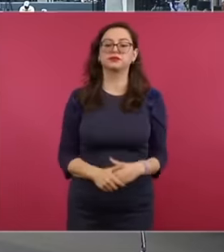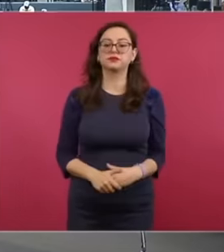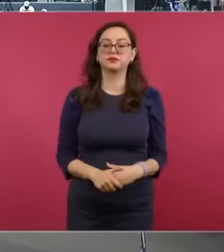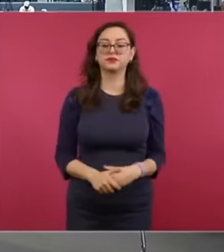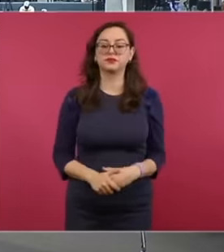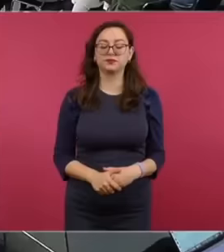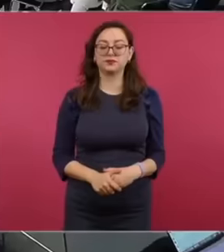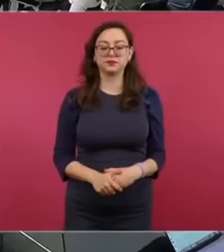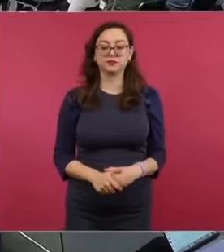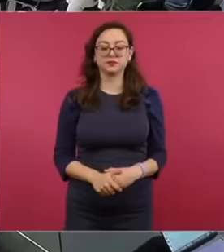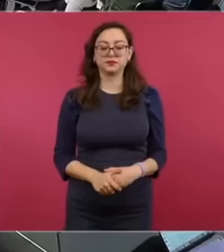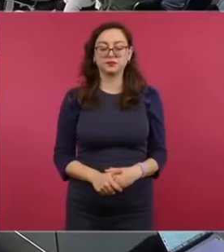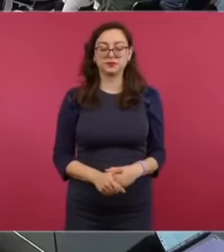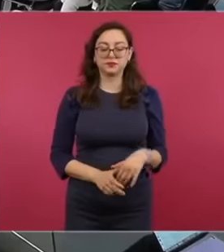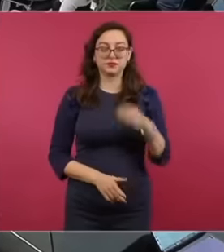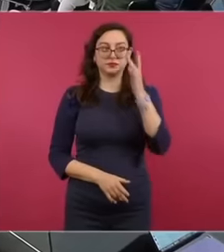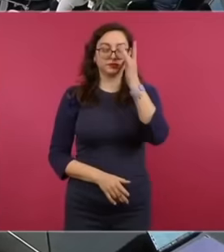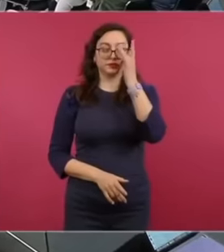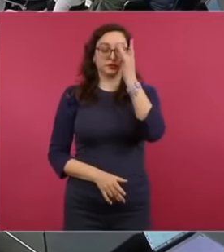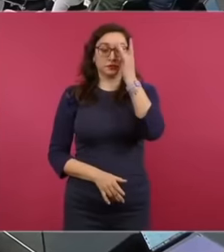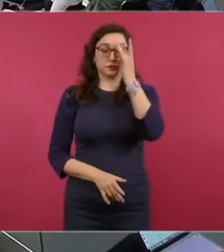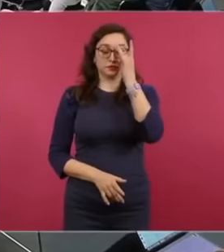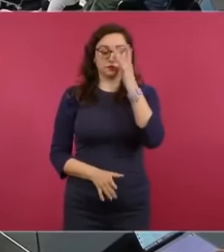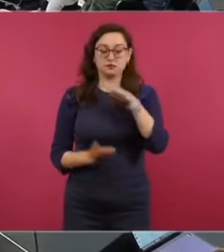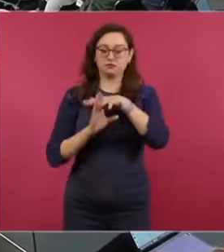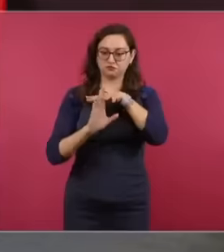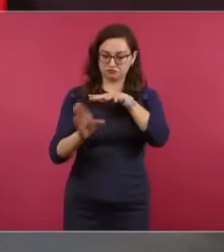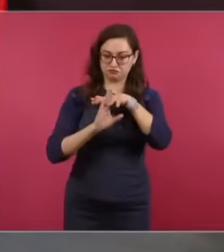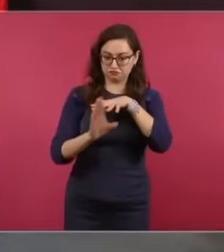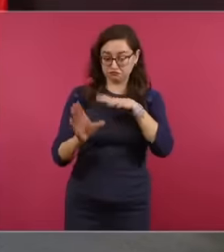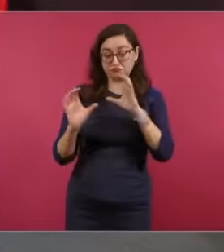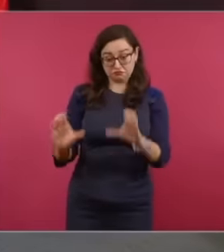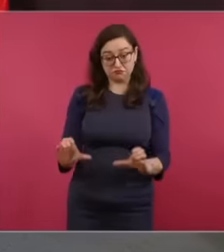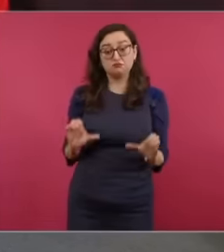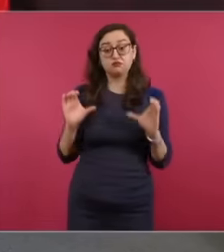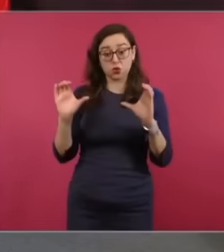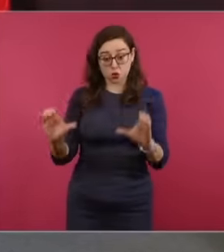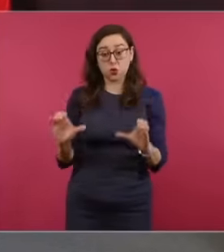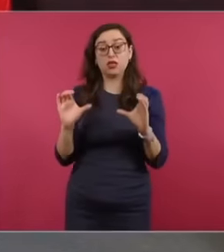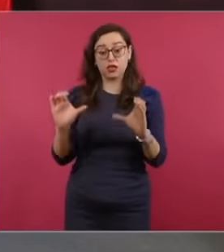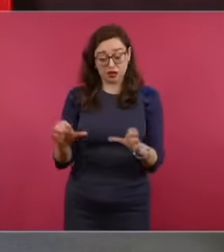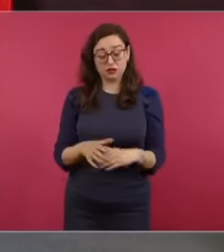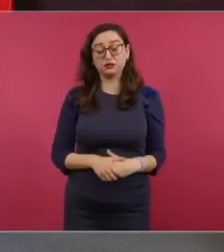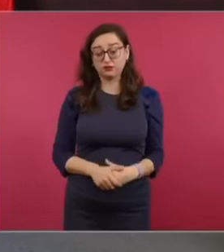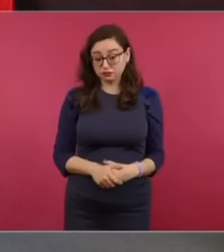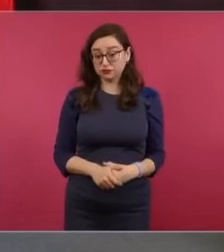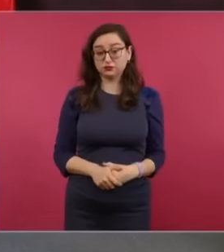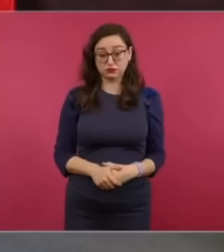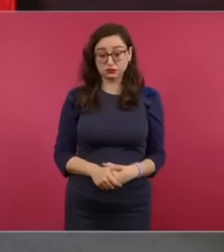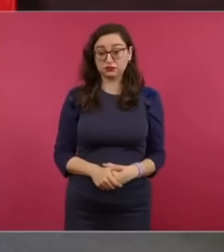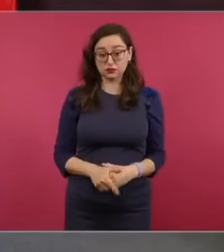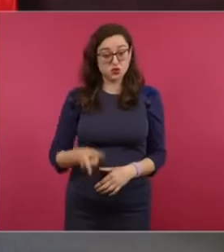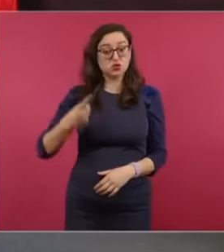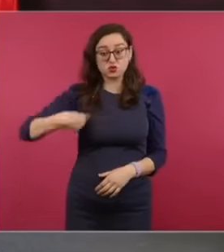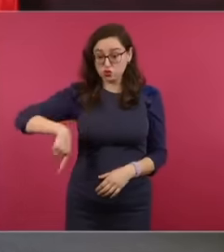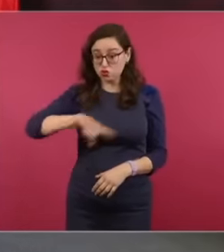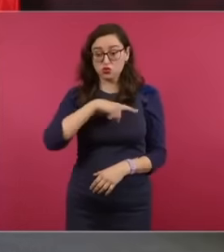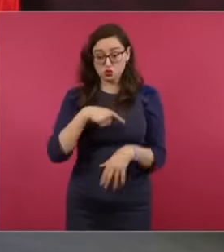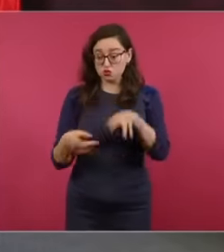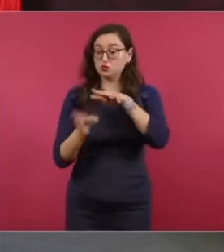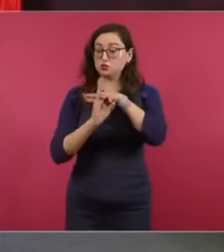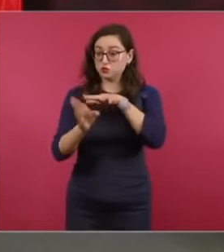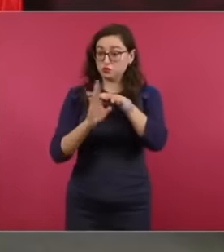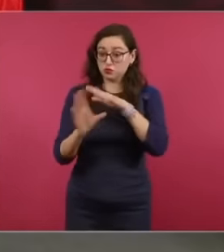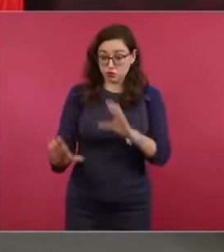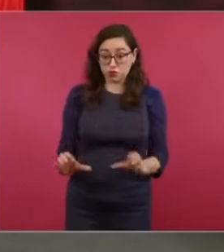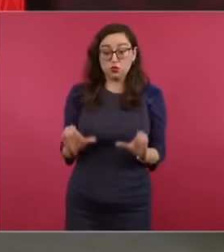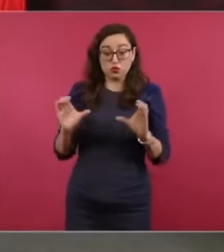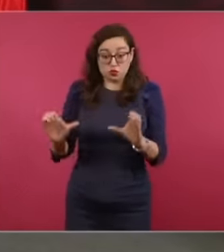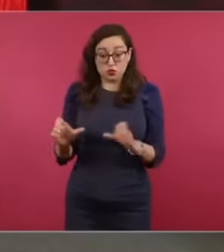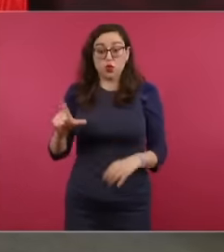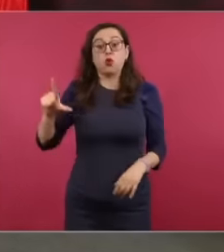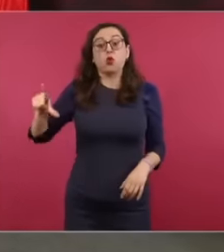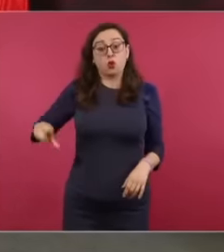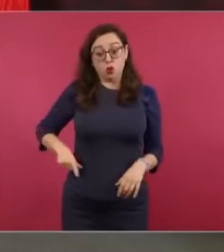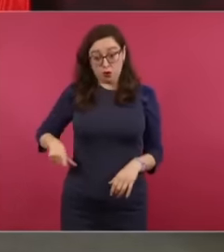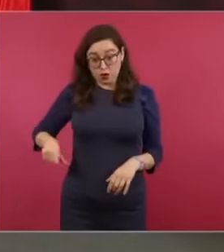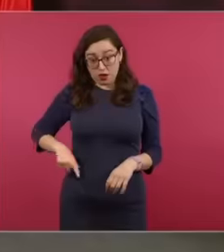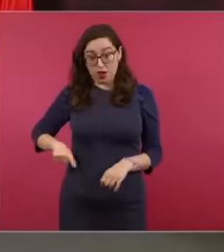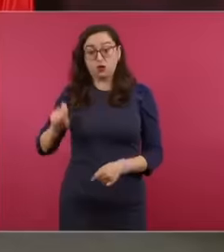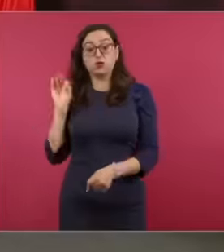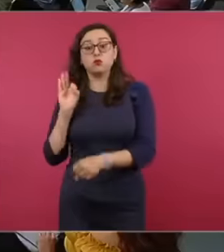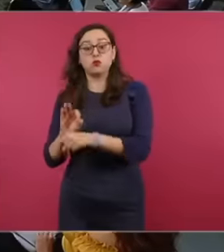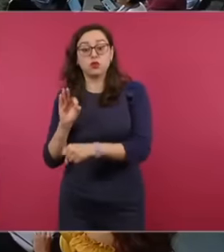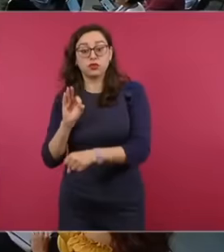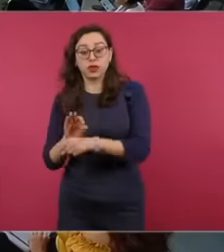take care of the migrants we take care of them and not only the government takes care of them eh the people of